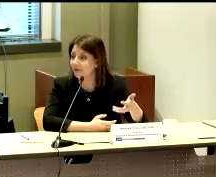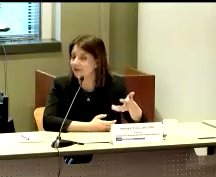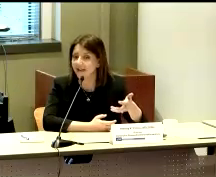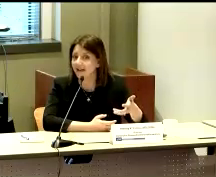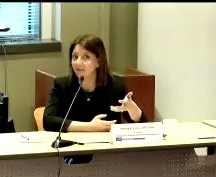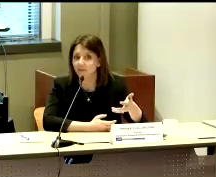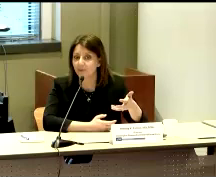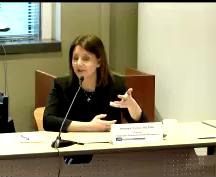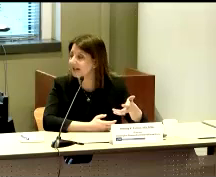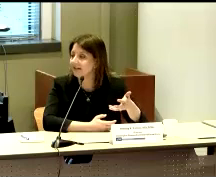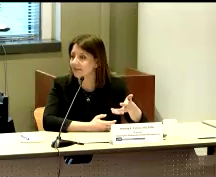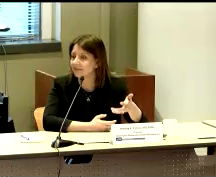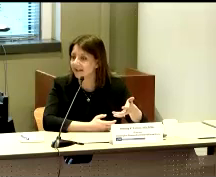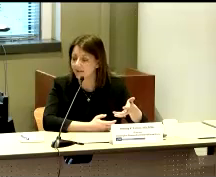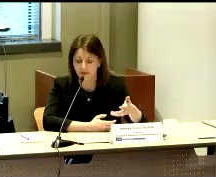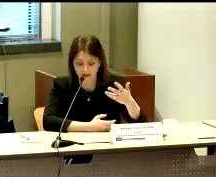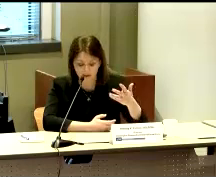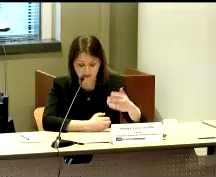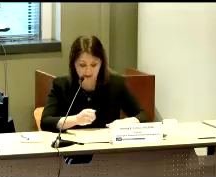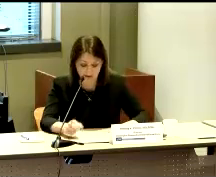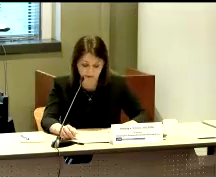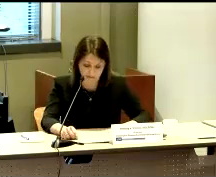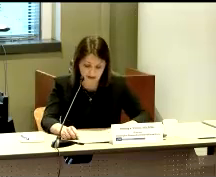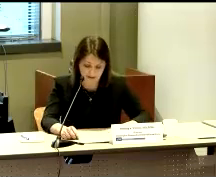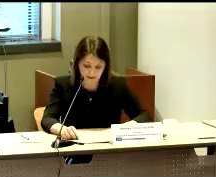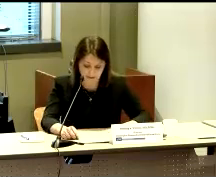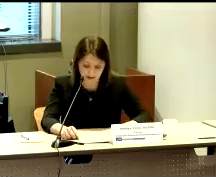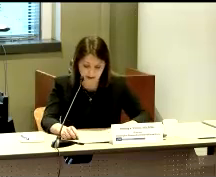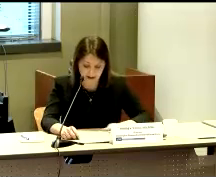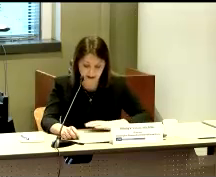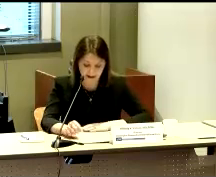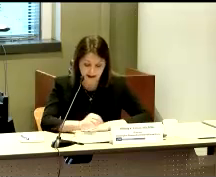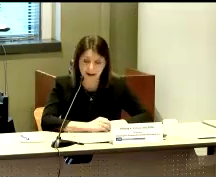so that they can protect themselves and make good decisions for themselves and their family.